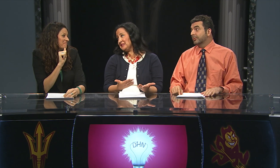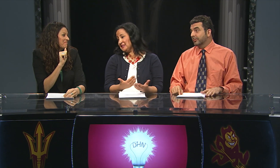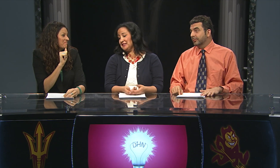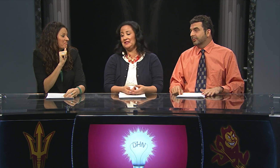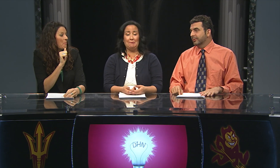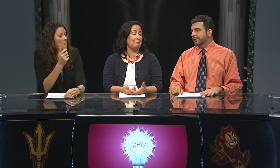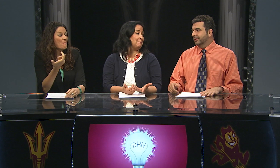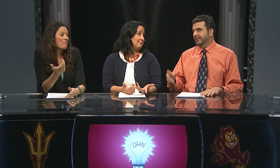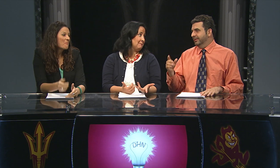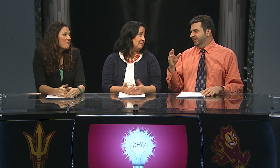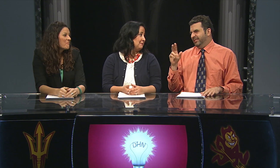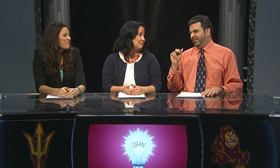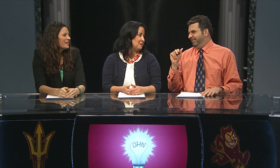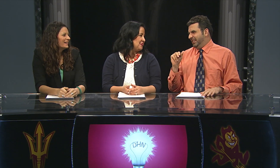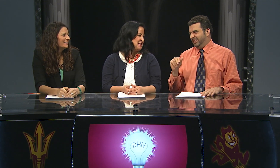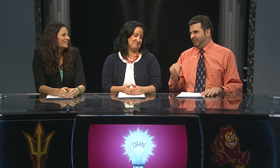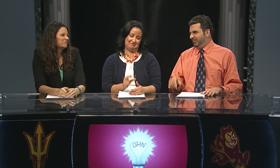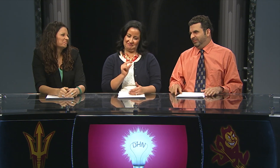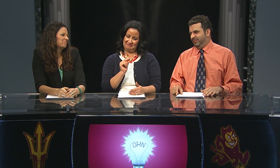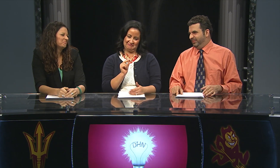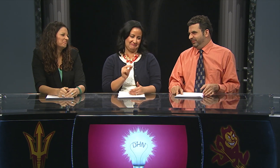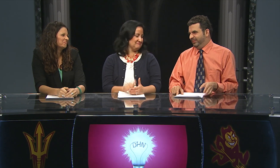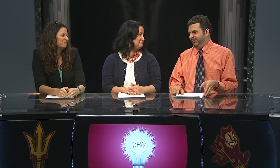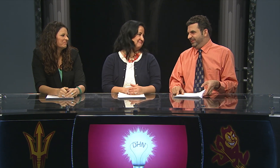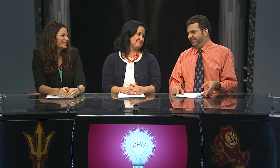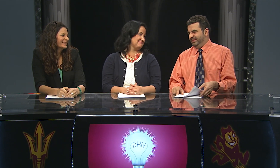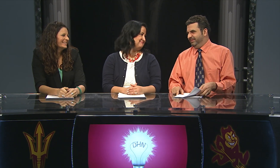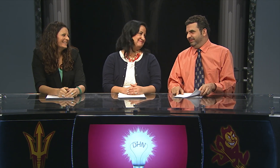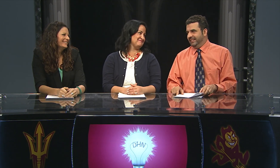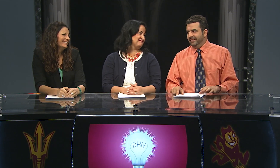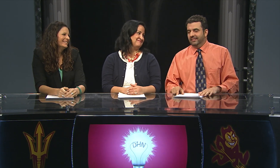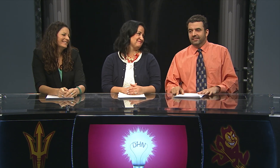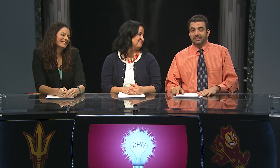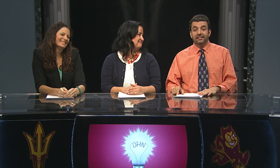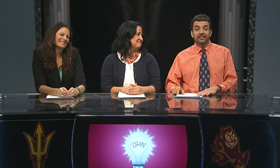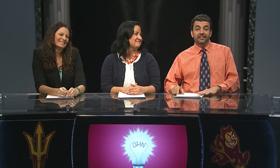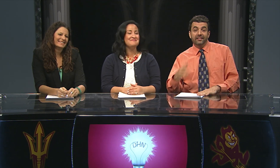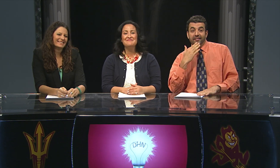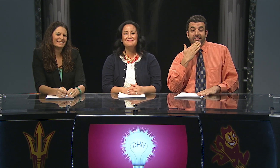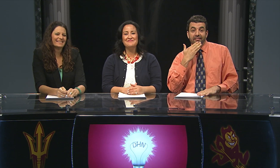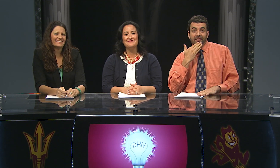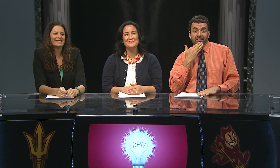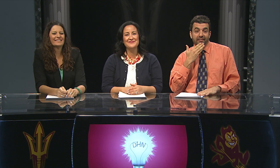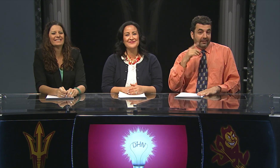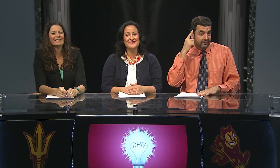WHAT DO YOU THINK ABOUT UOFA? NO